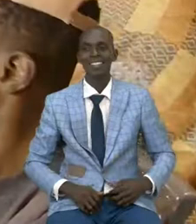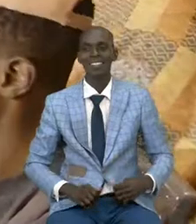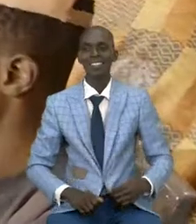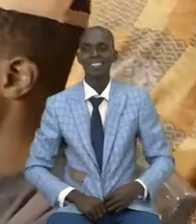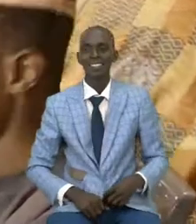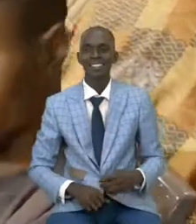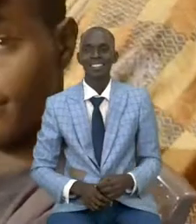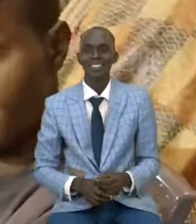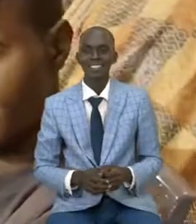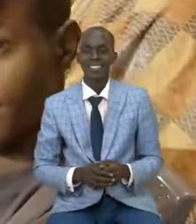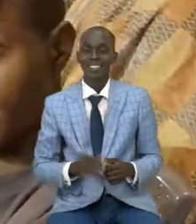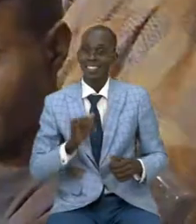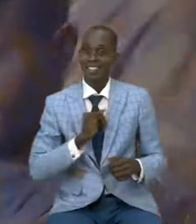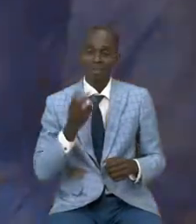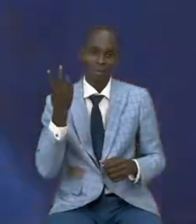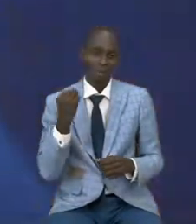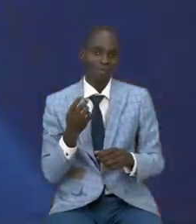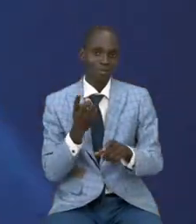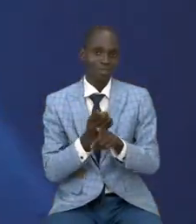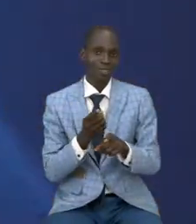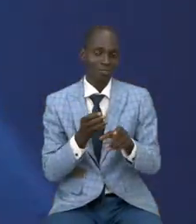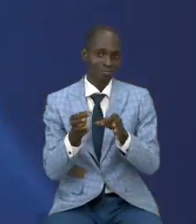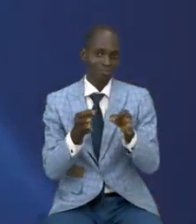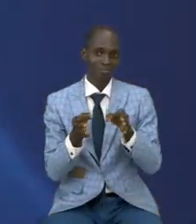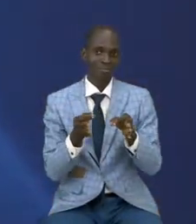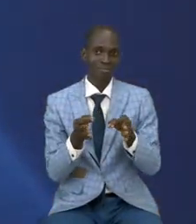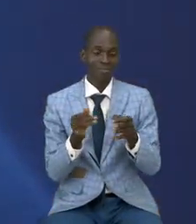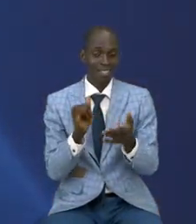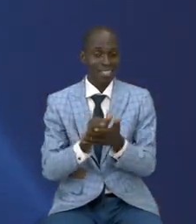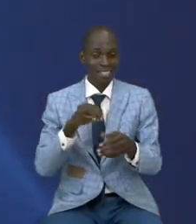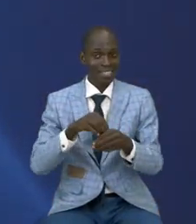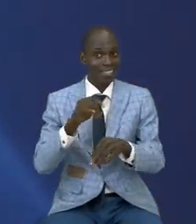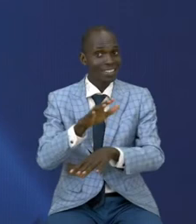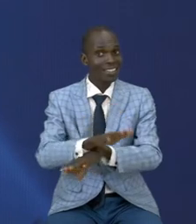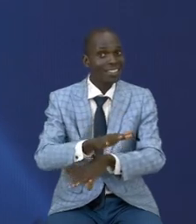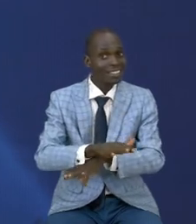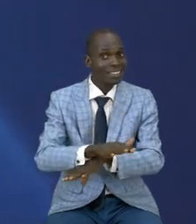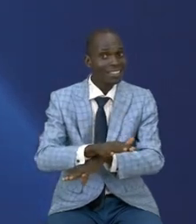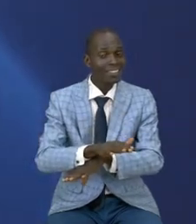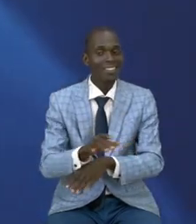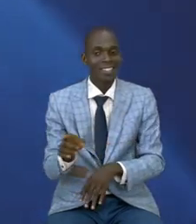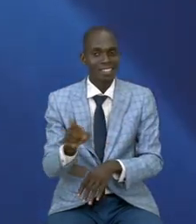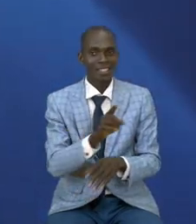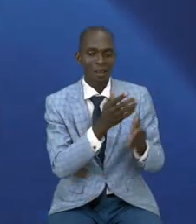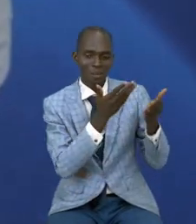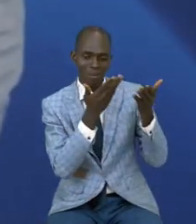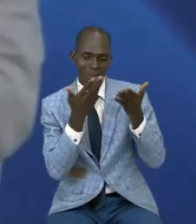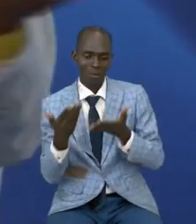i was just telling you that in the evening they brought to christ many